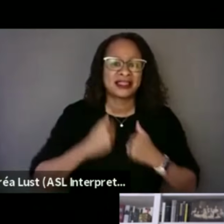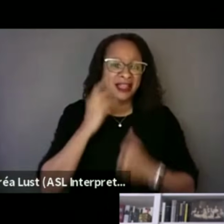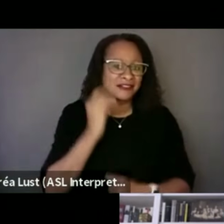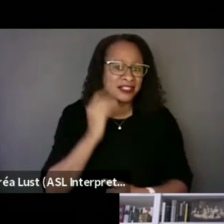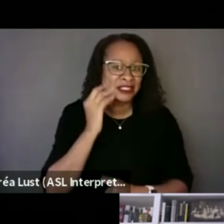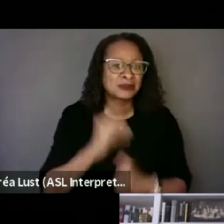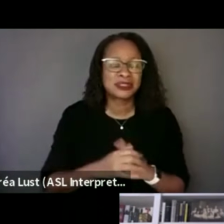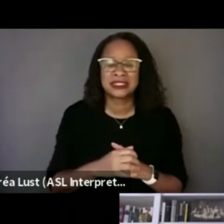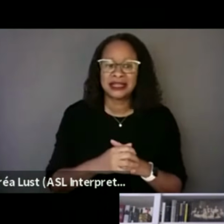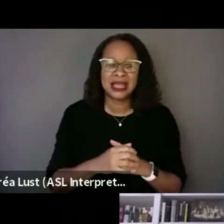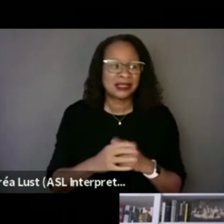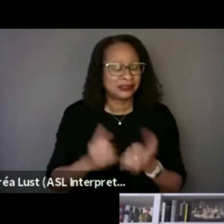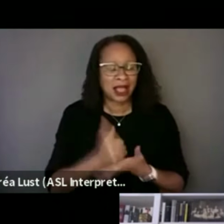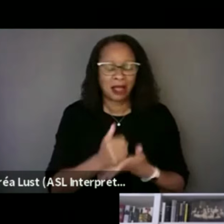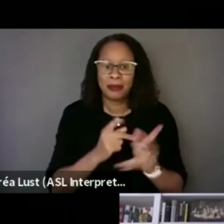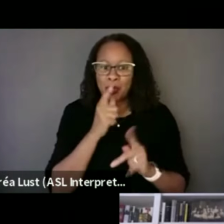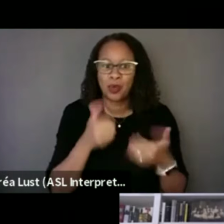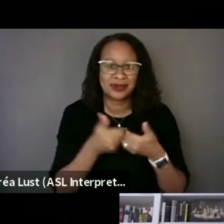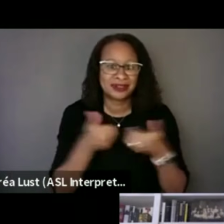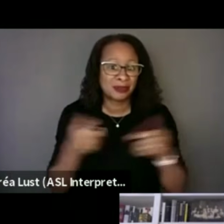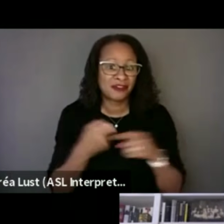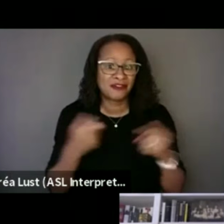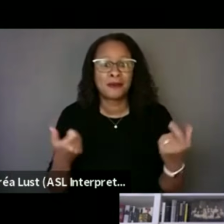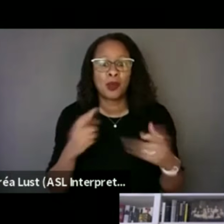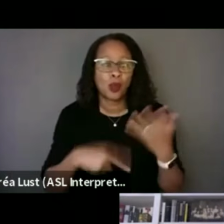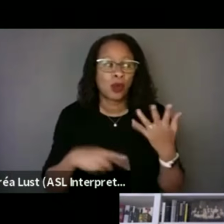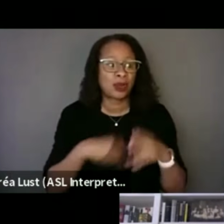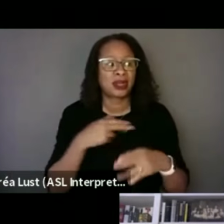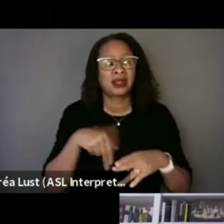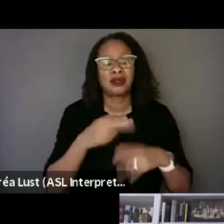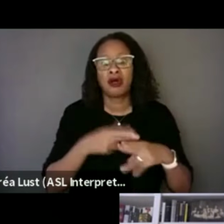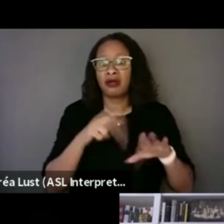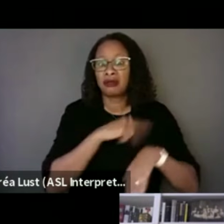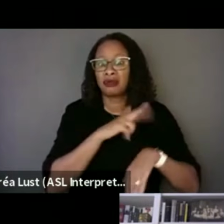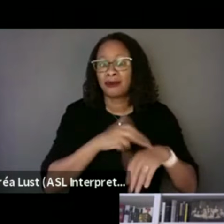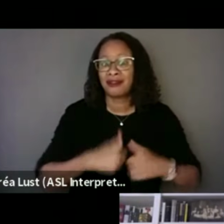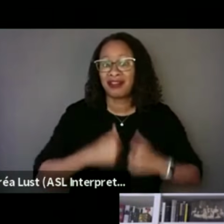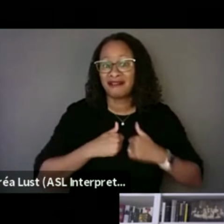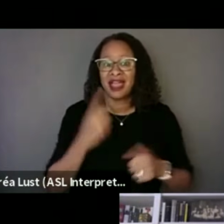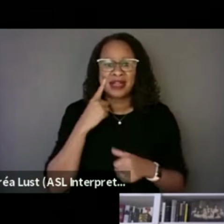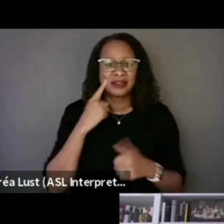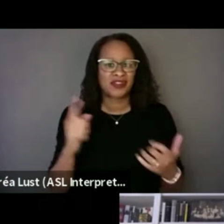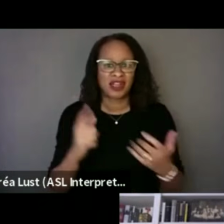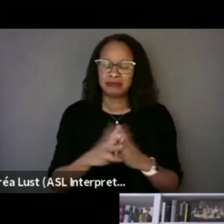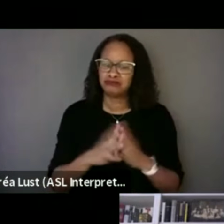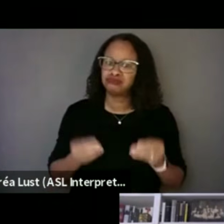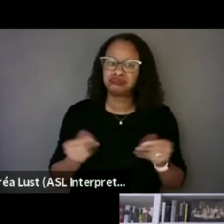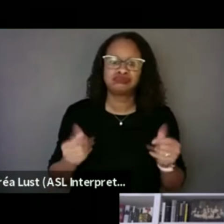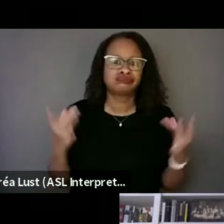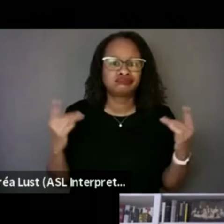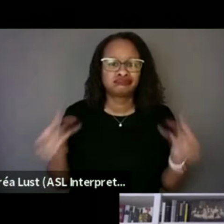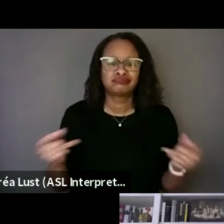And so it was a very, a very like fortuitous, just random went out with someone one night